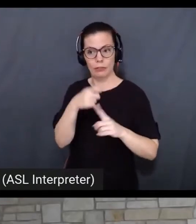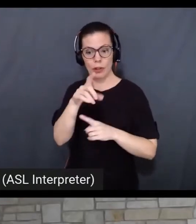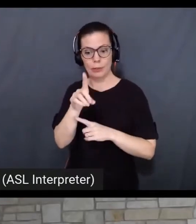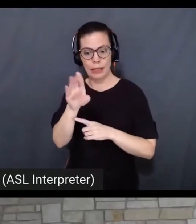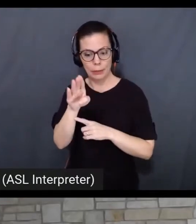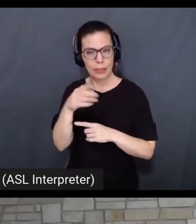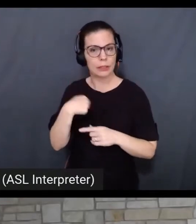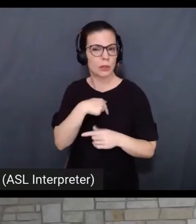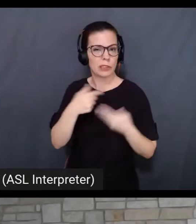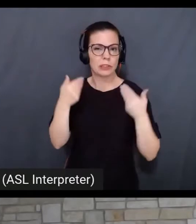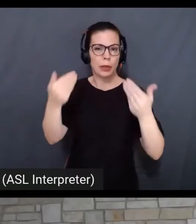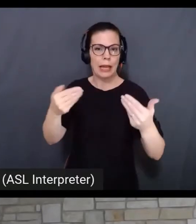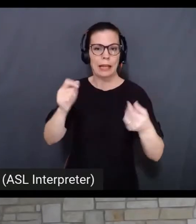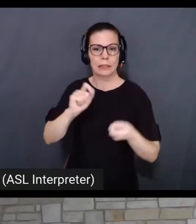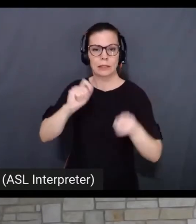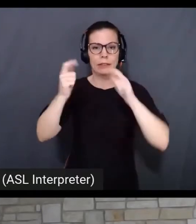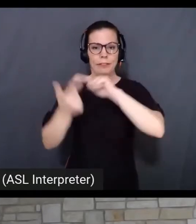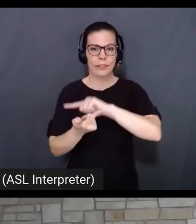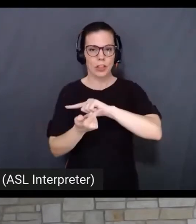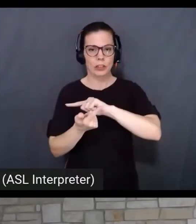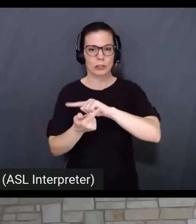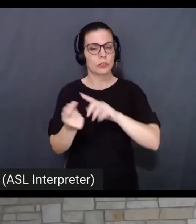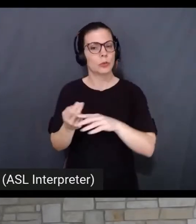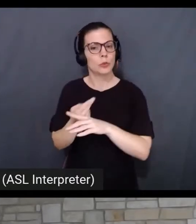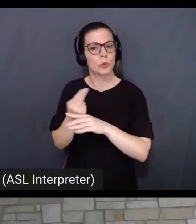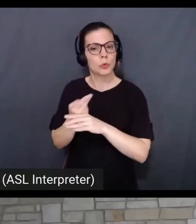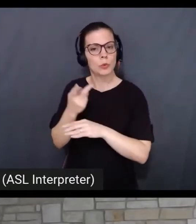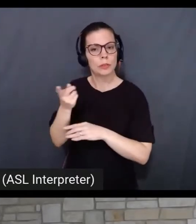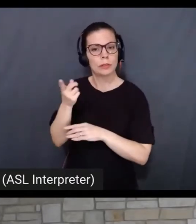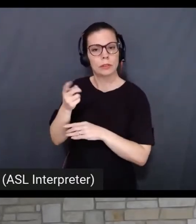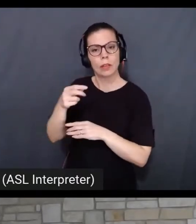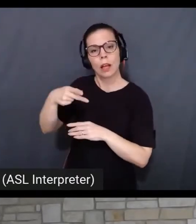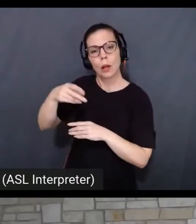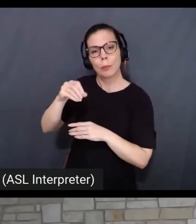and converted over to use a Postgres connection.